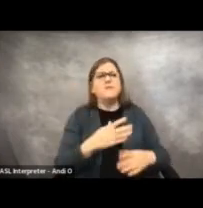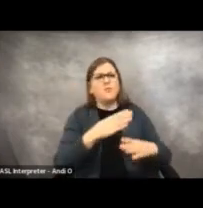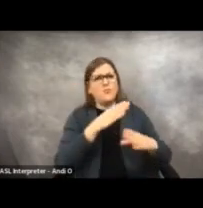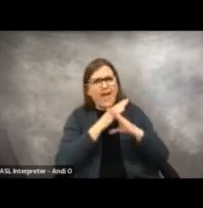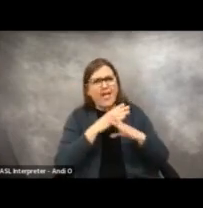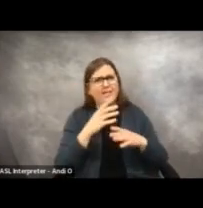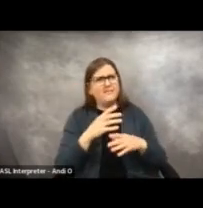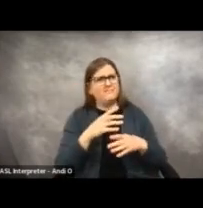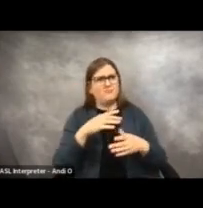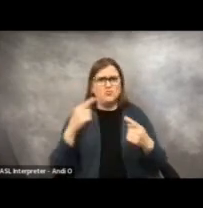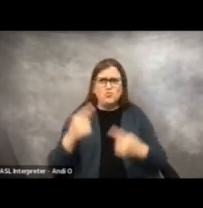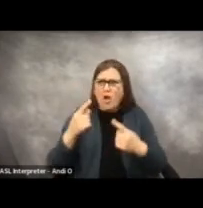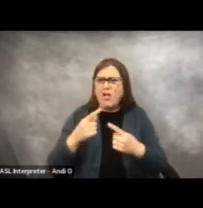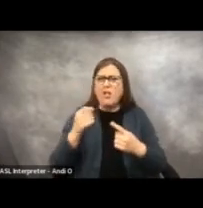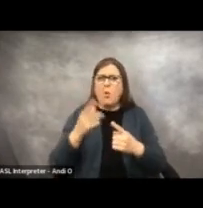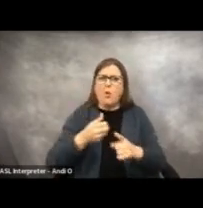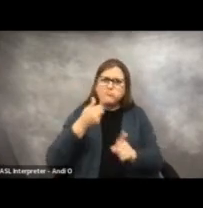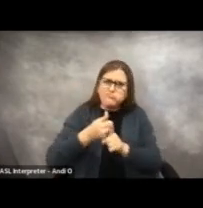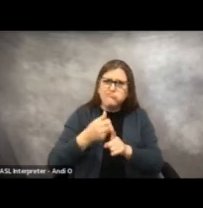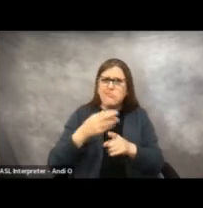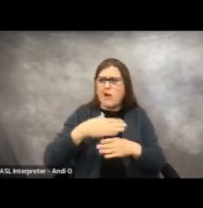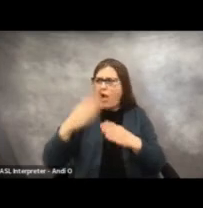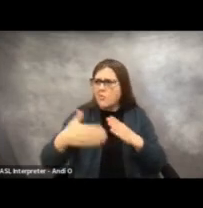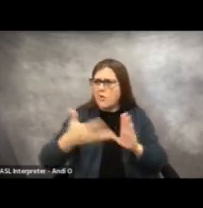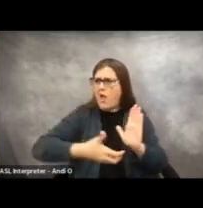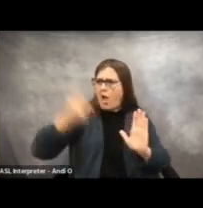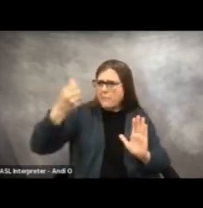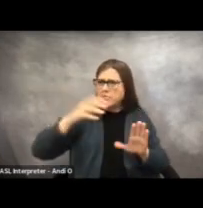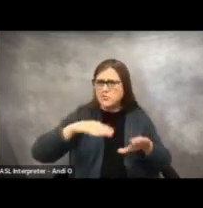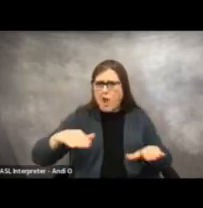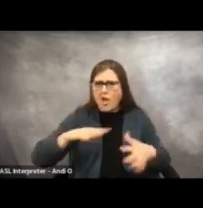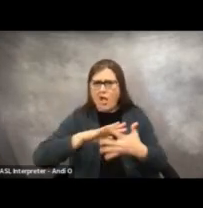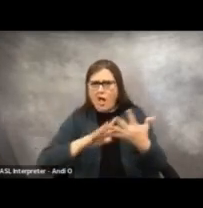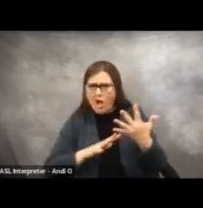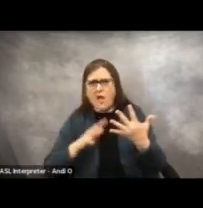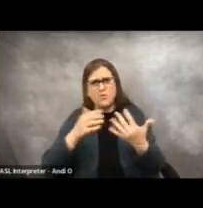to prevent the downstream consequences that frequently followed with brain injury. In